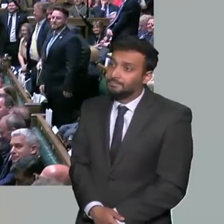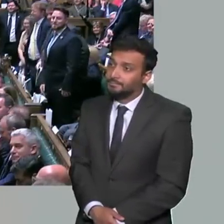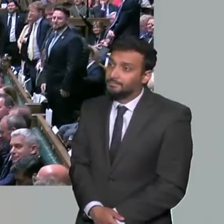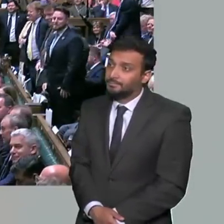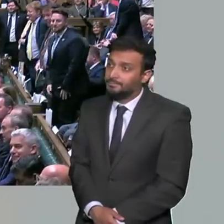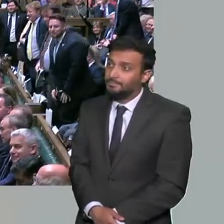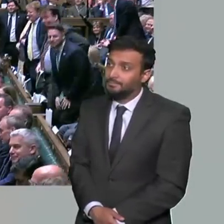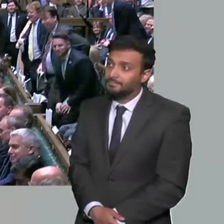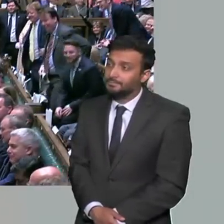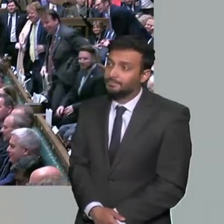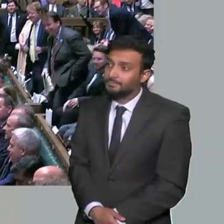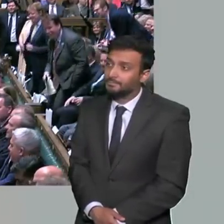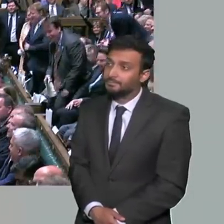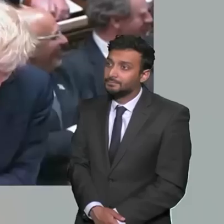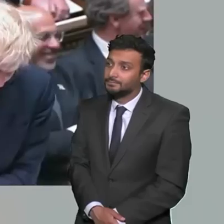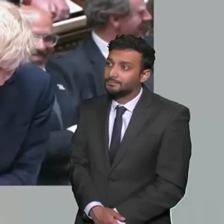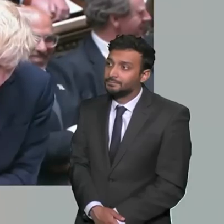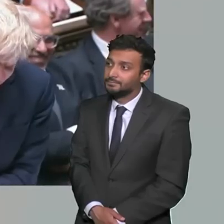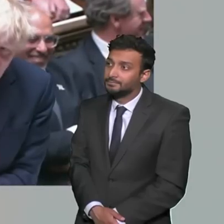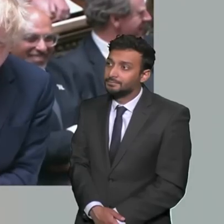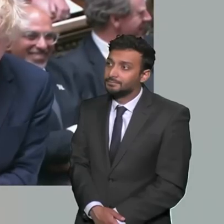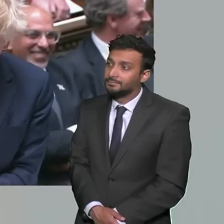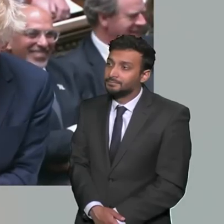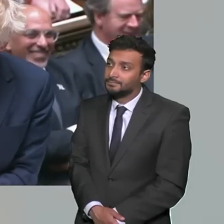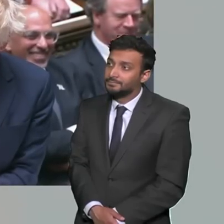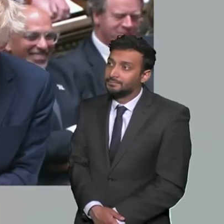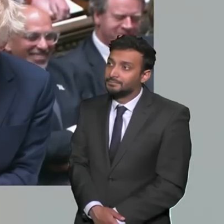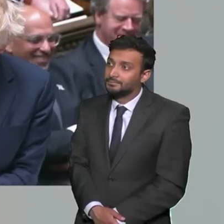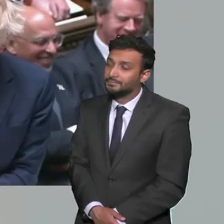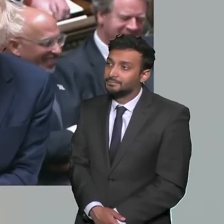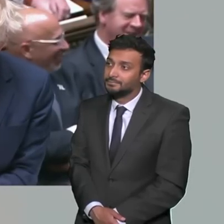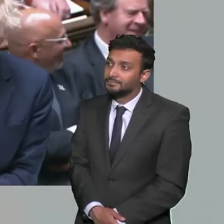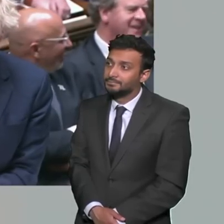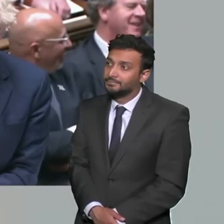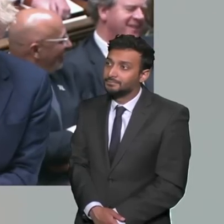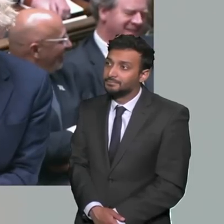The Prime Minister Hear, hear, Mr Speaker—up the Vale! I thank my hon.